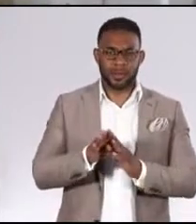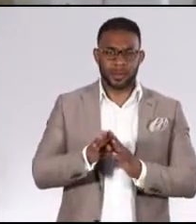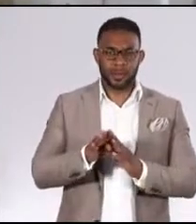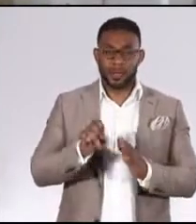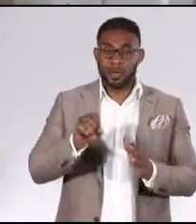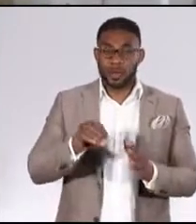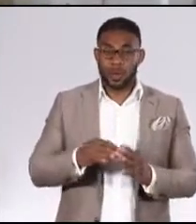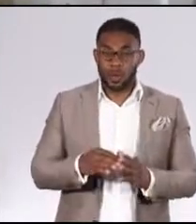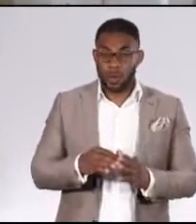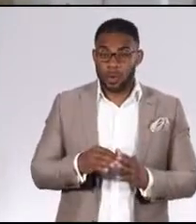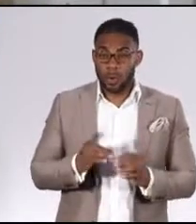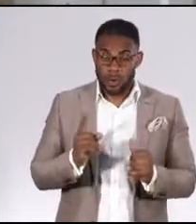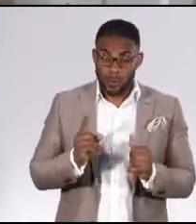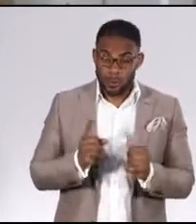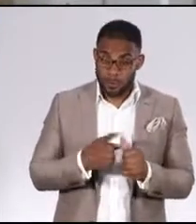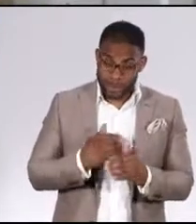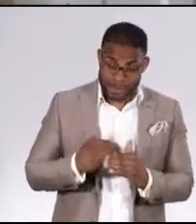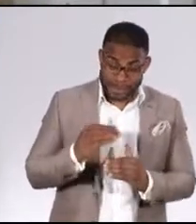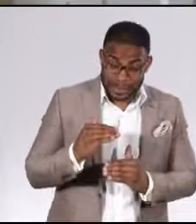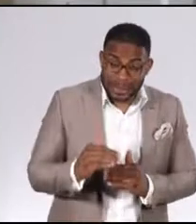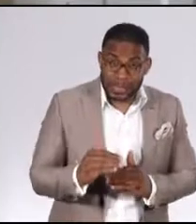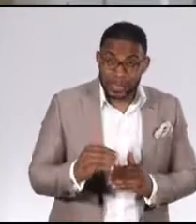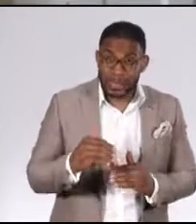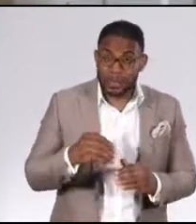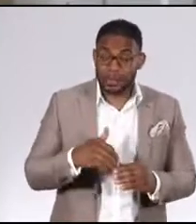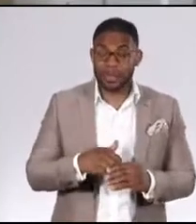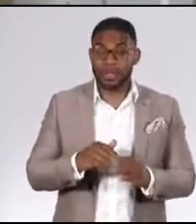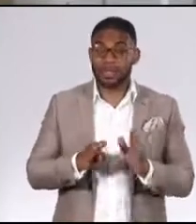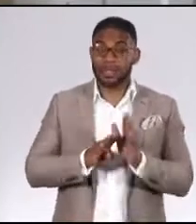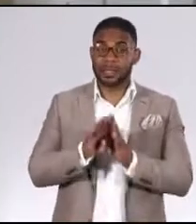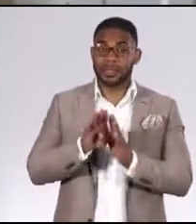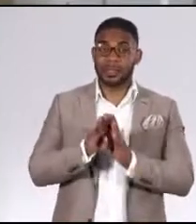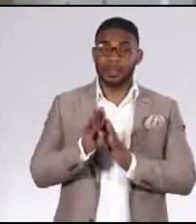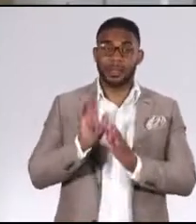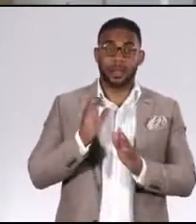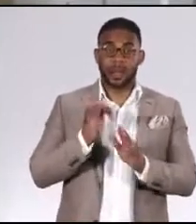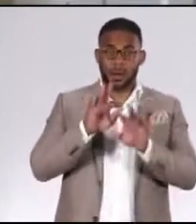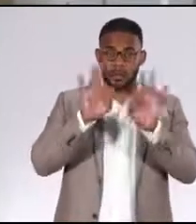A first step in uh developing our framework for